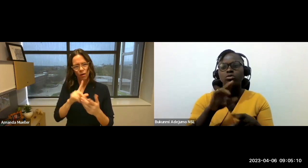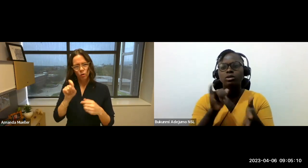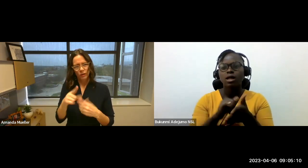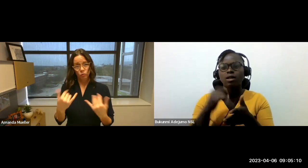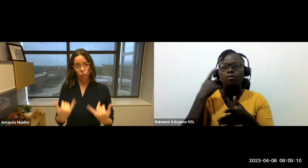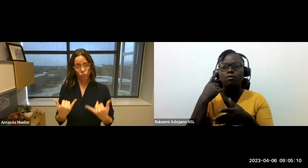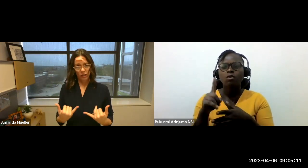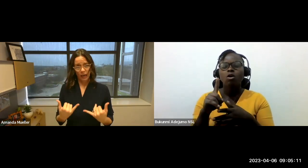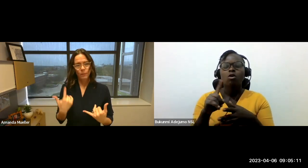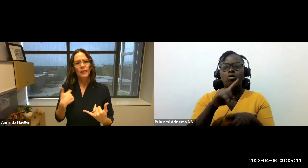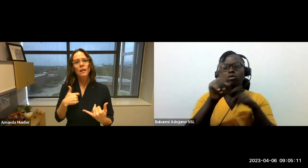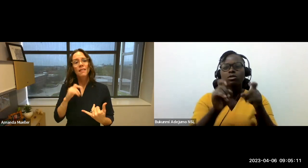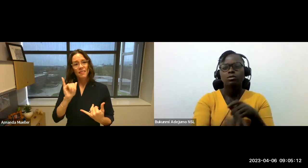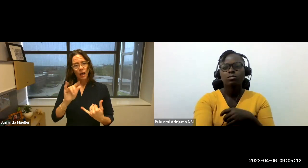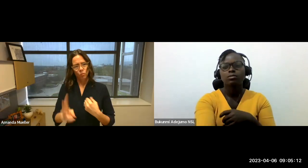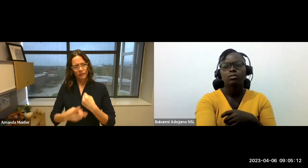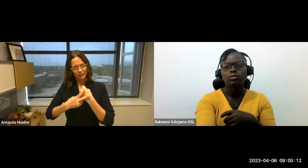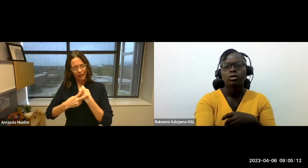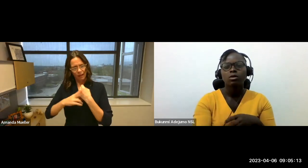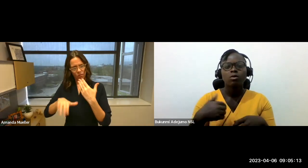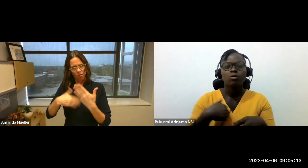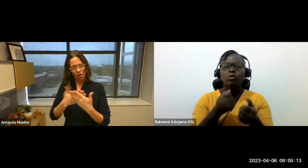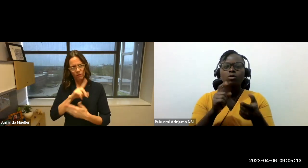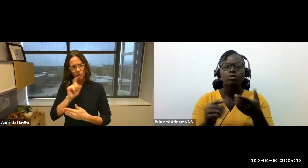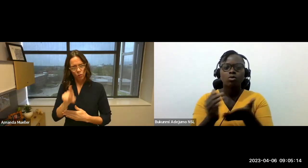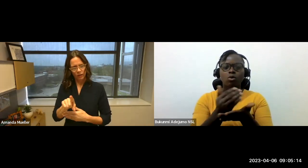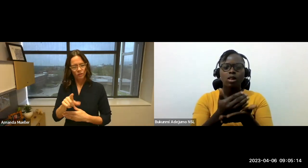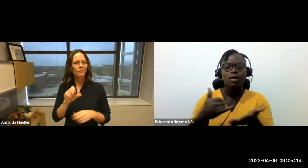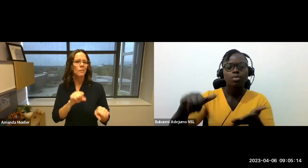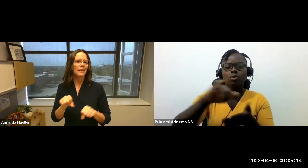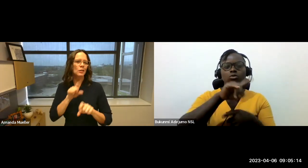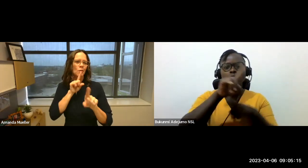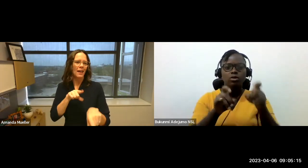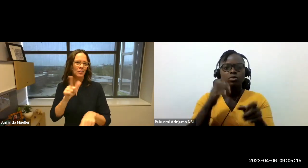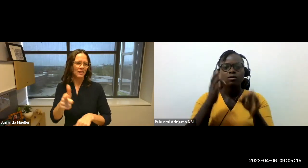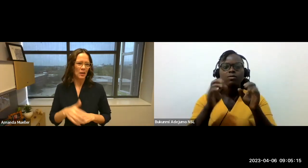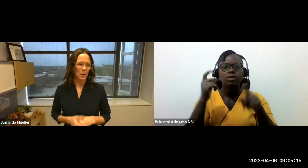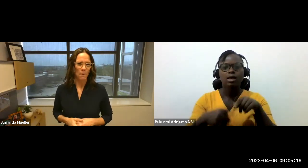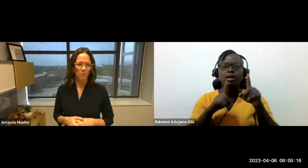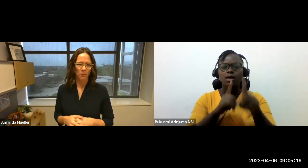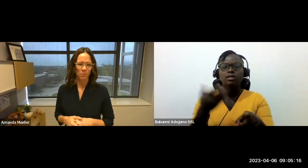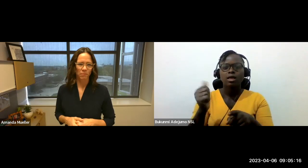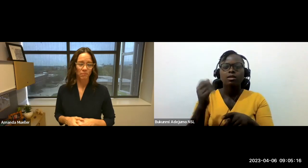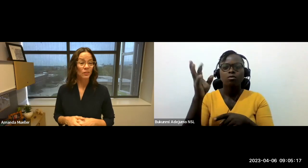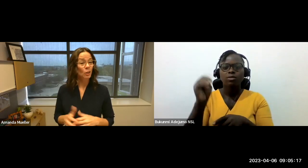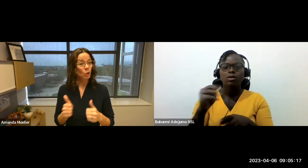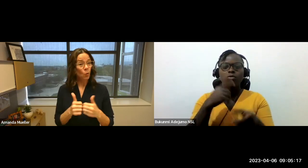And the reason for that is, we want to collect those questions. If we can't answer any of them. We will get back to you. We're going to save all of them.